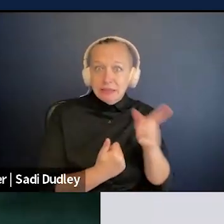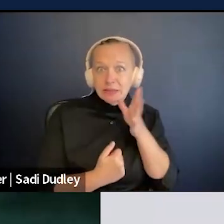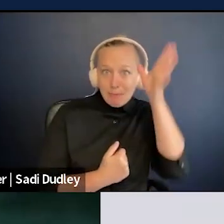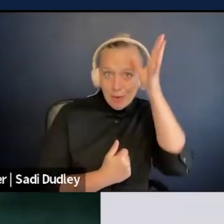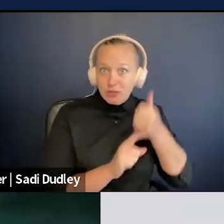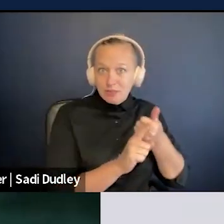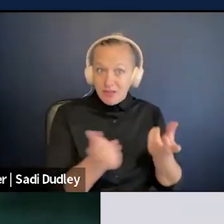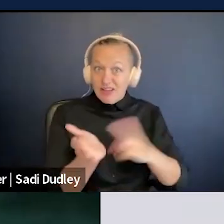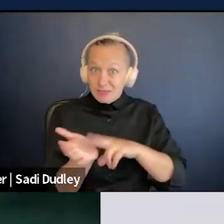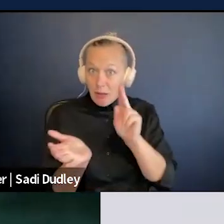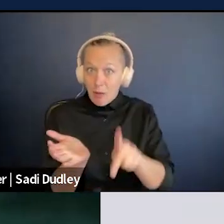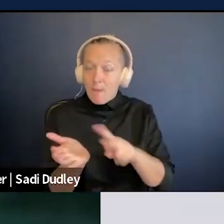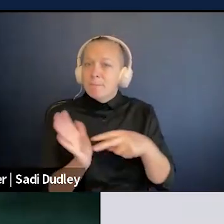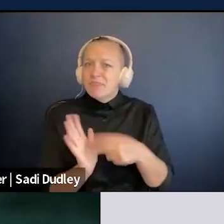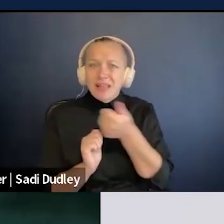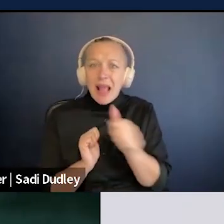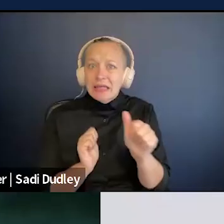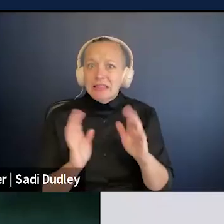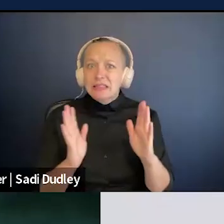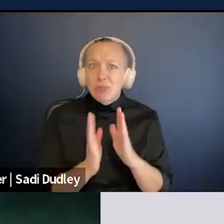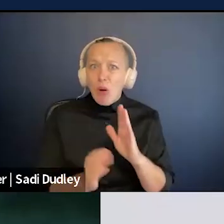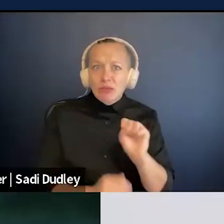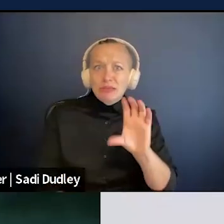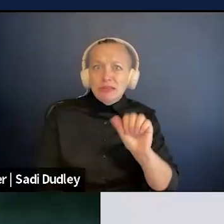And then, um, maybe we can also talk about models of.